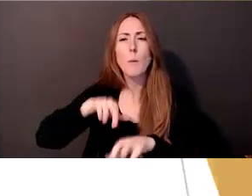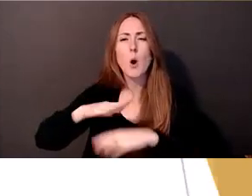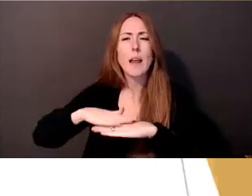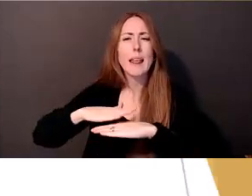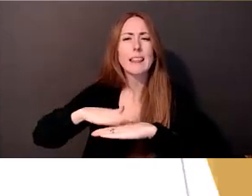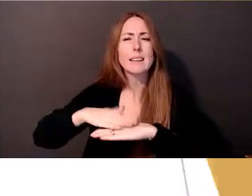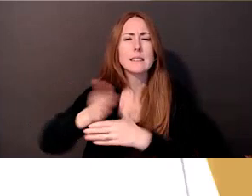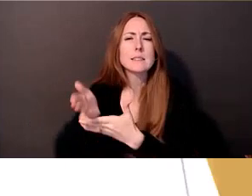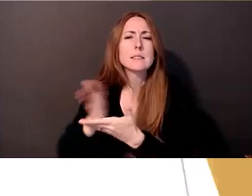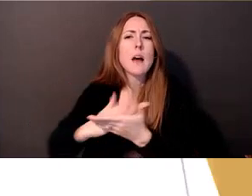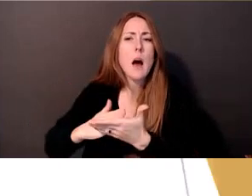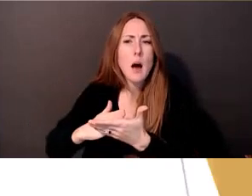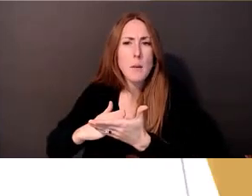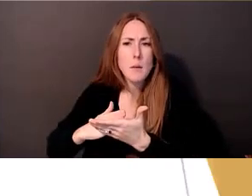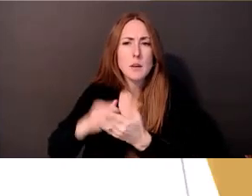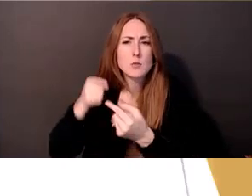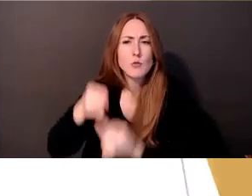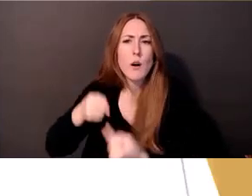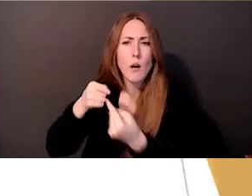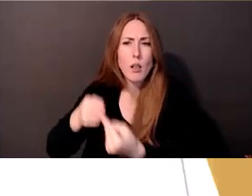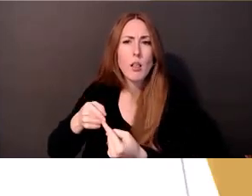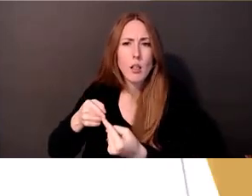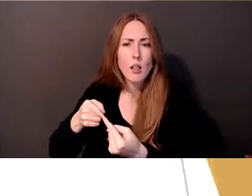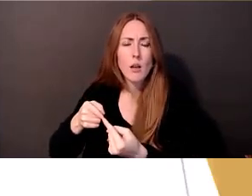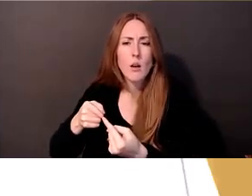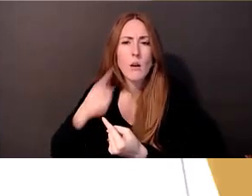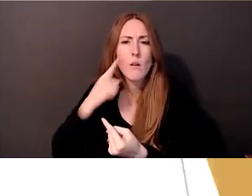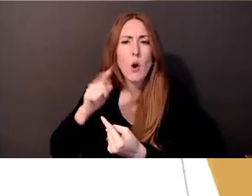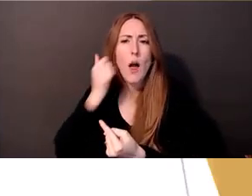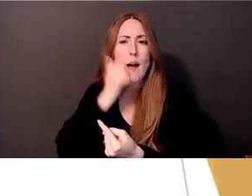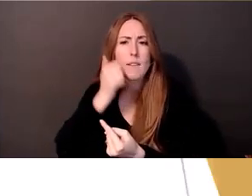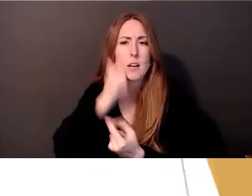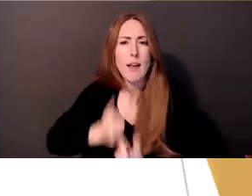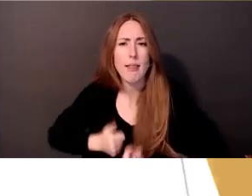an activity of daily living, such as bathing, dressing, or grooming.